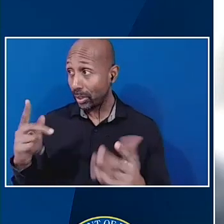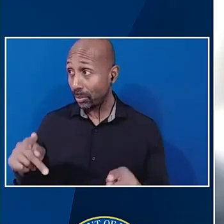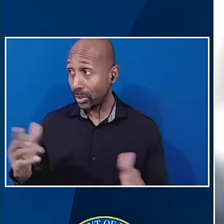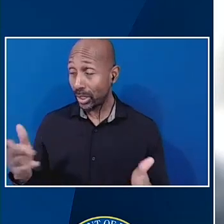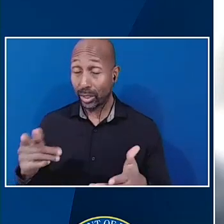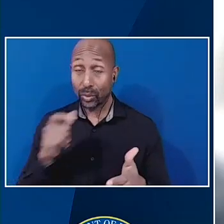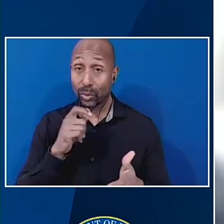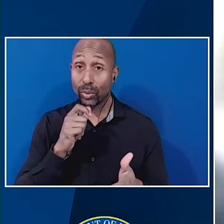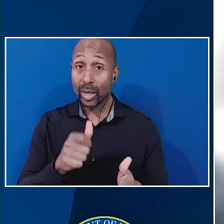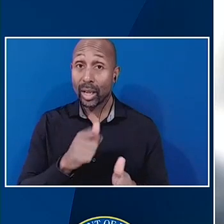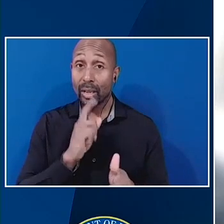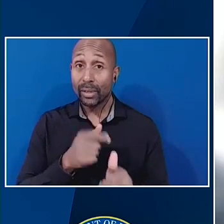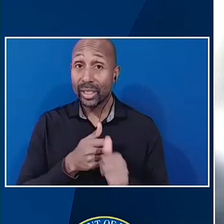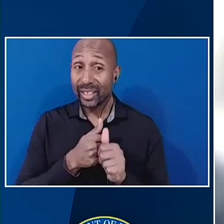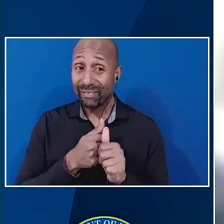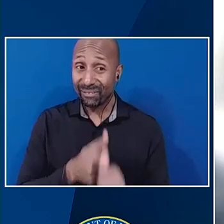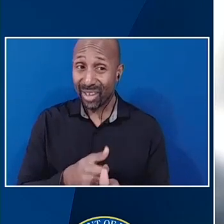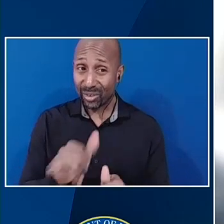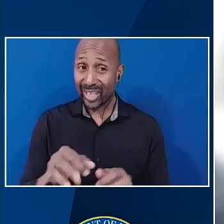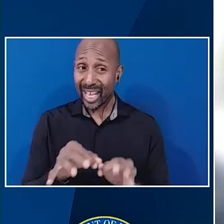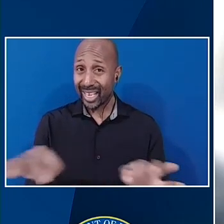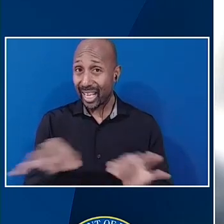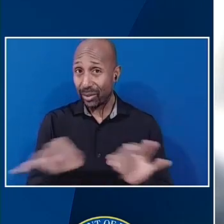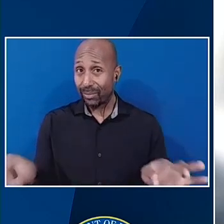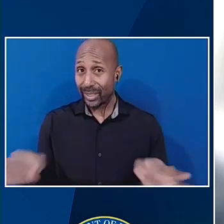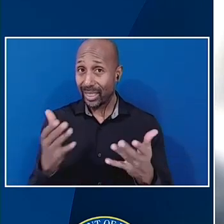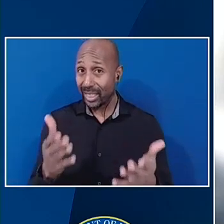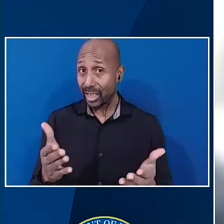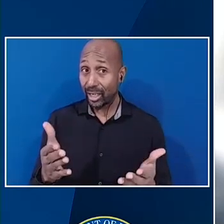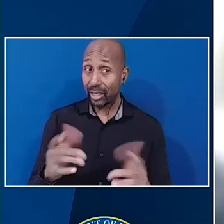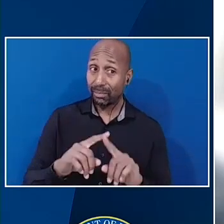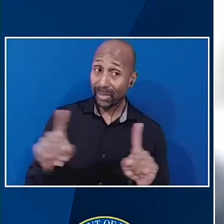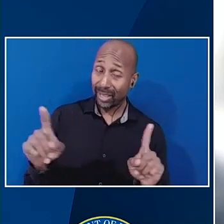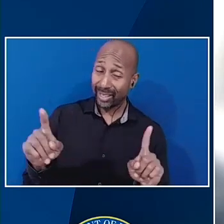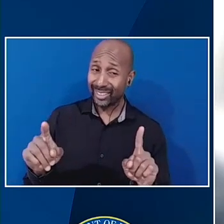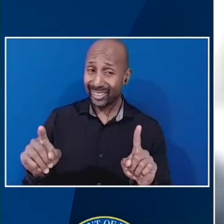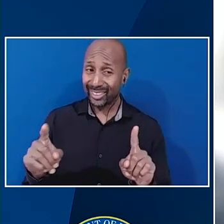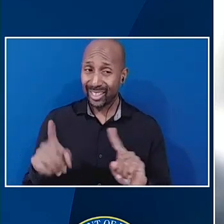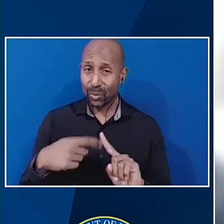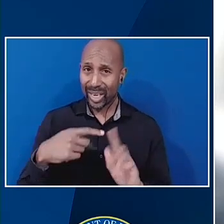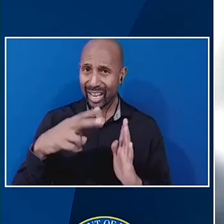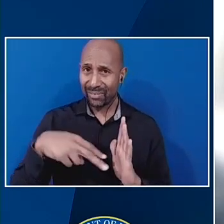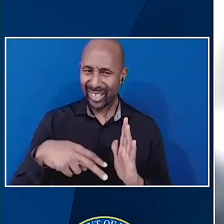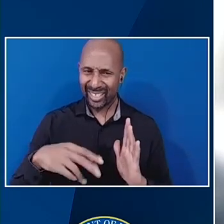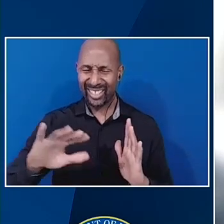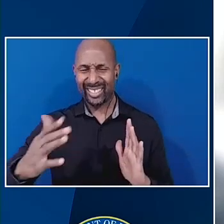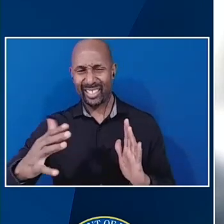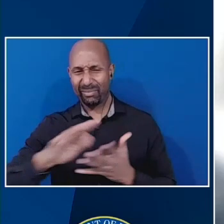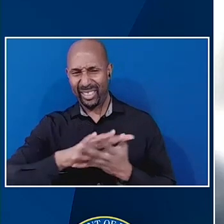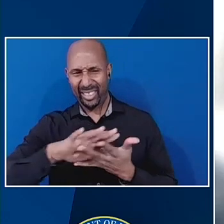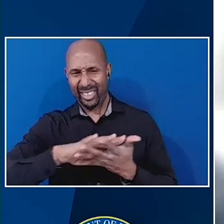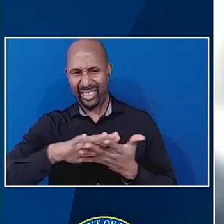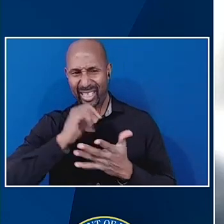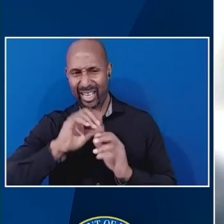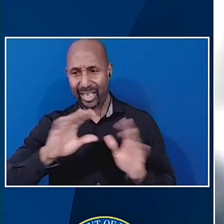language there but it reads unclear here. So I understand we're trying to do a few